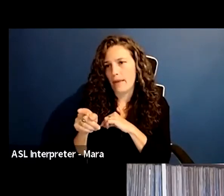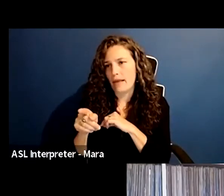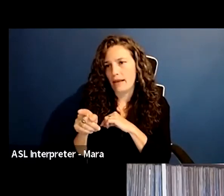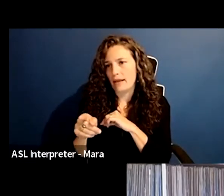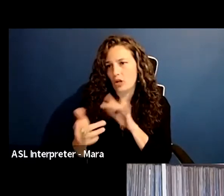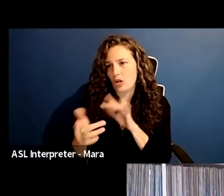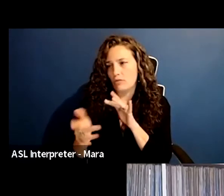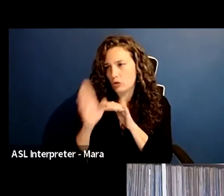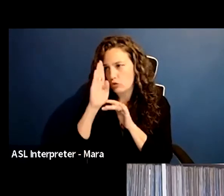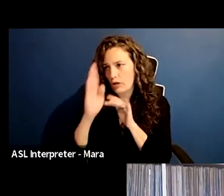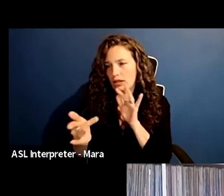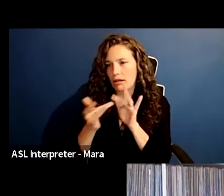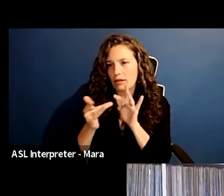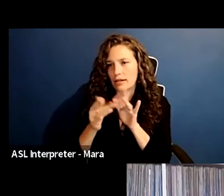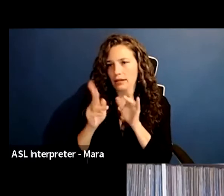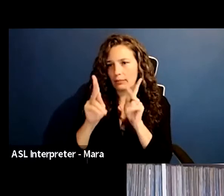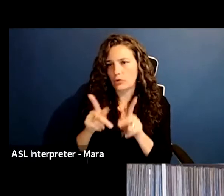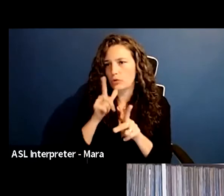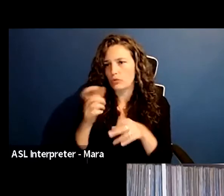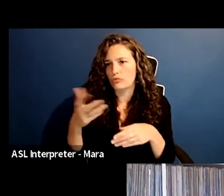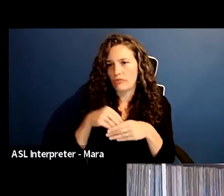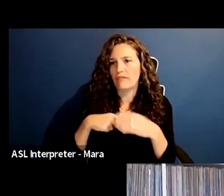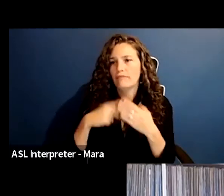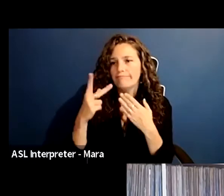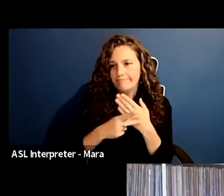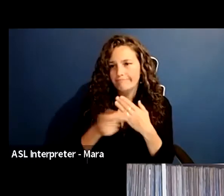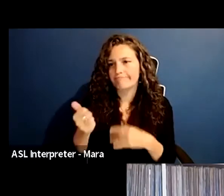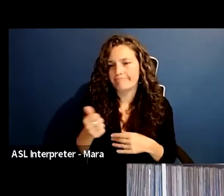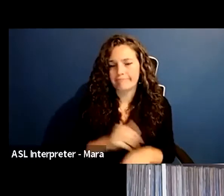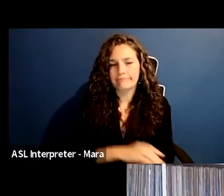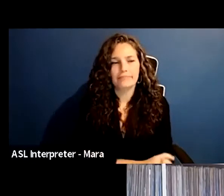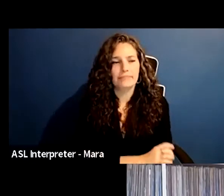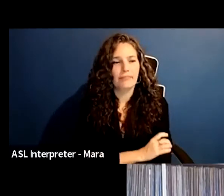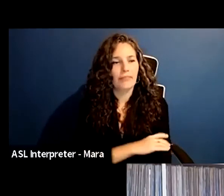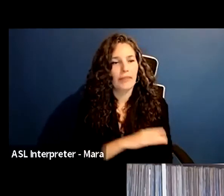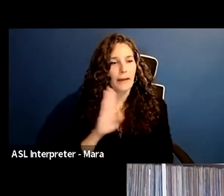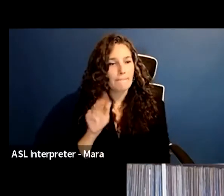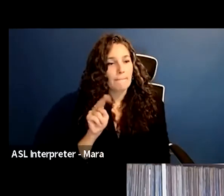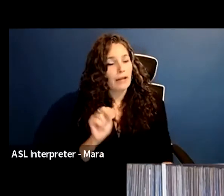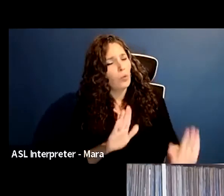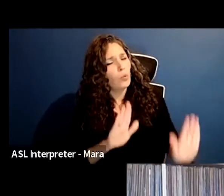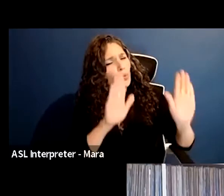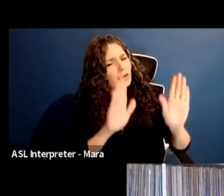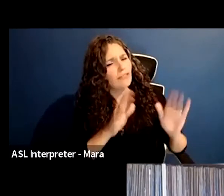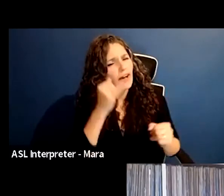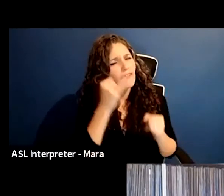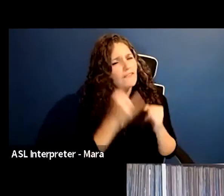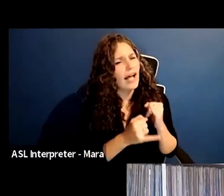in that particular program. Wonderful, wonderful. Final thing.